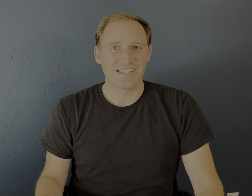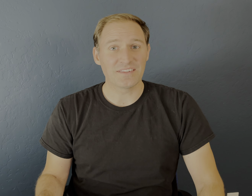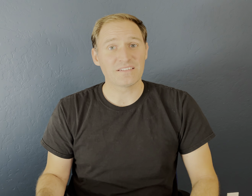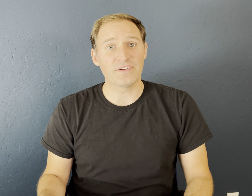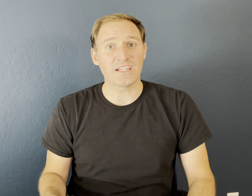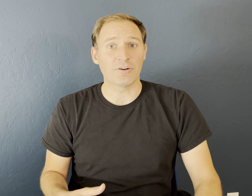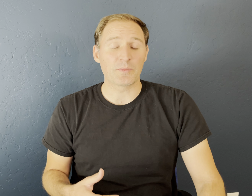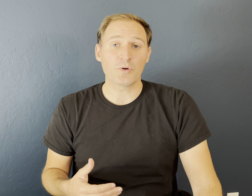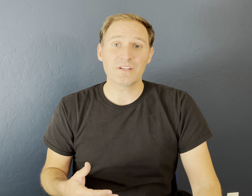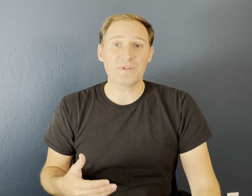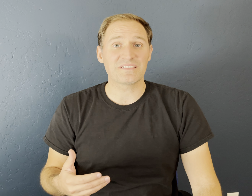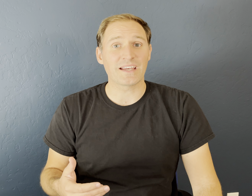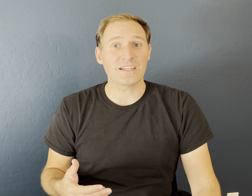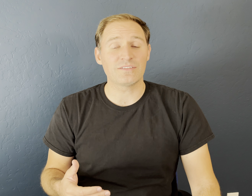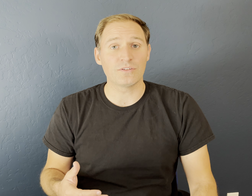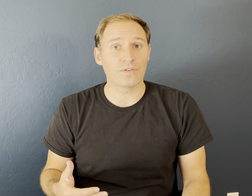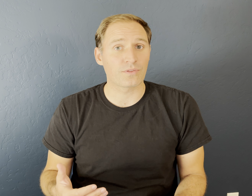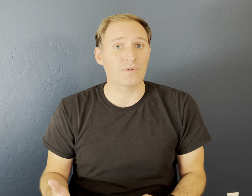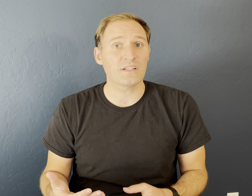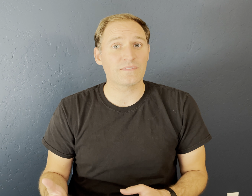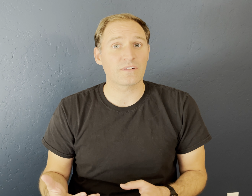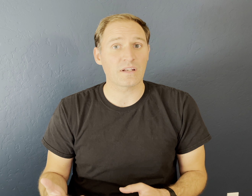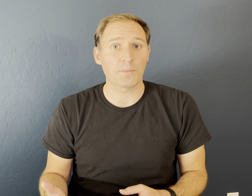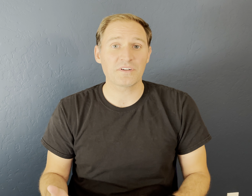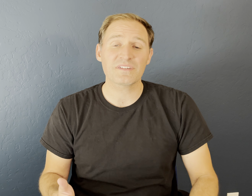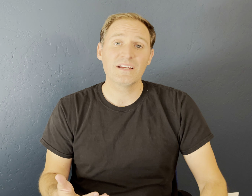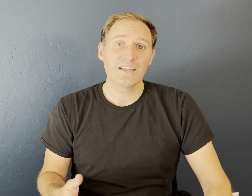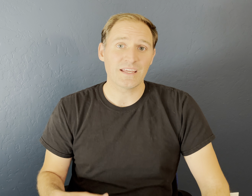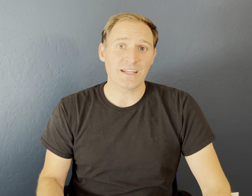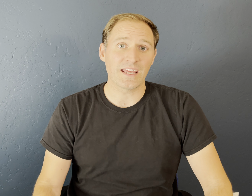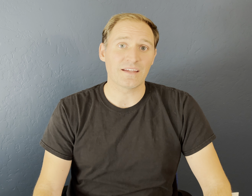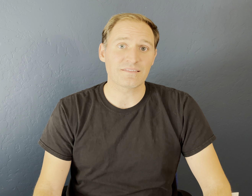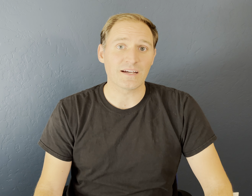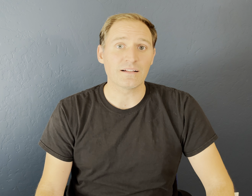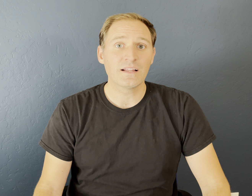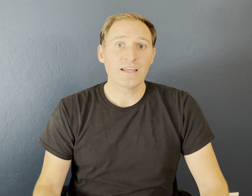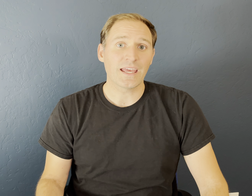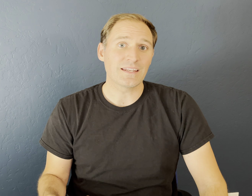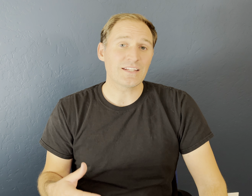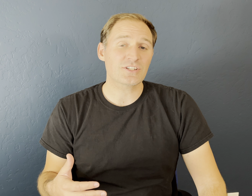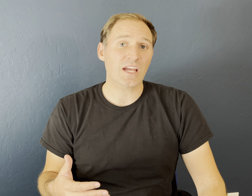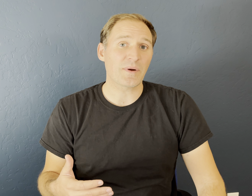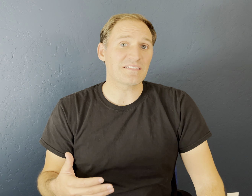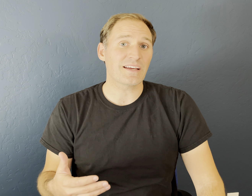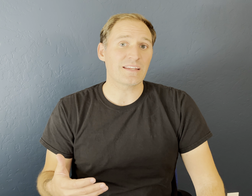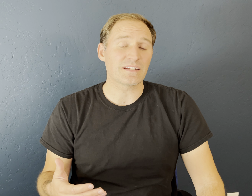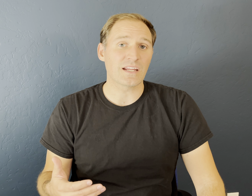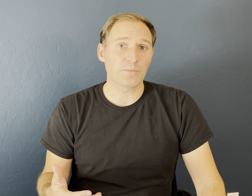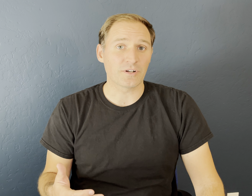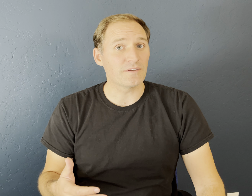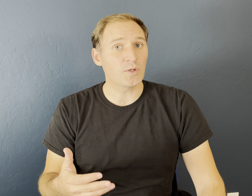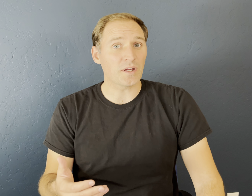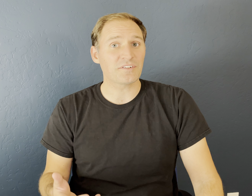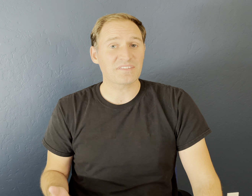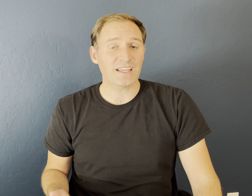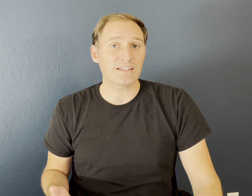In this video, I'm going to be signing to you three different numbers in ASL and each time I sign a number, if you understand it,